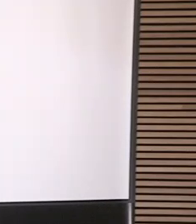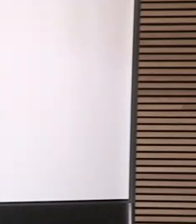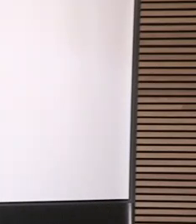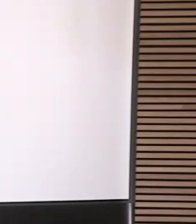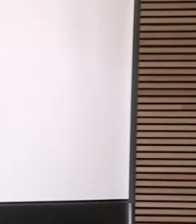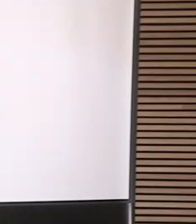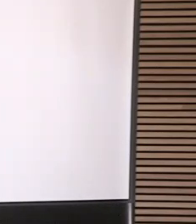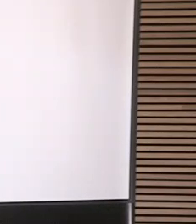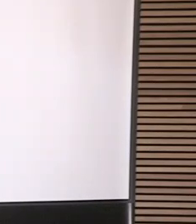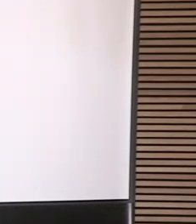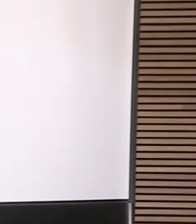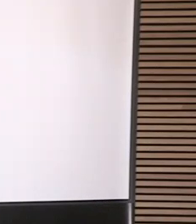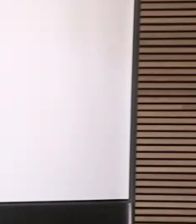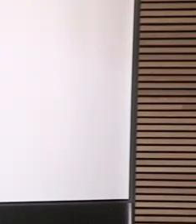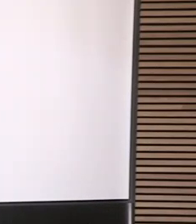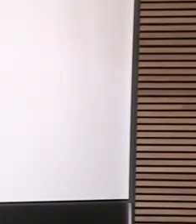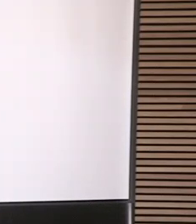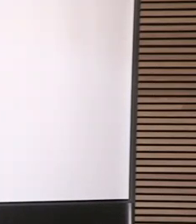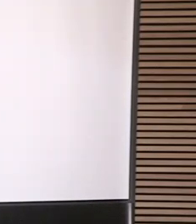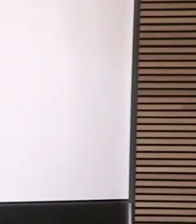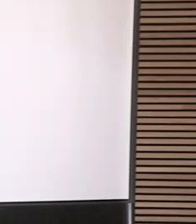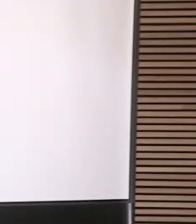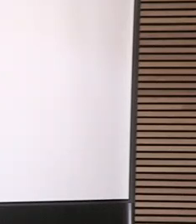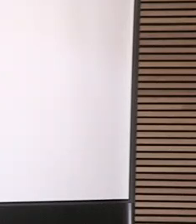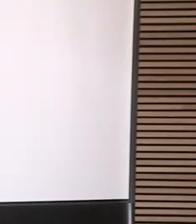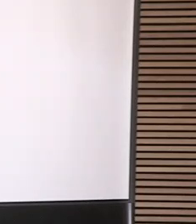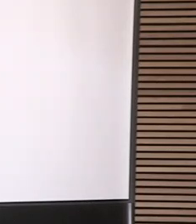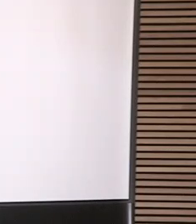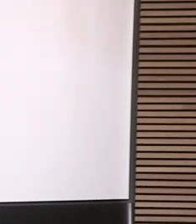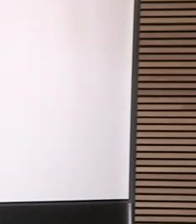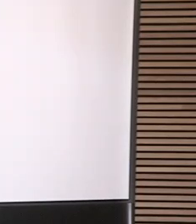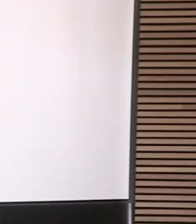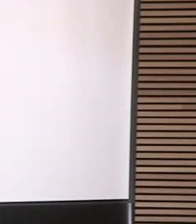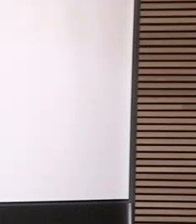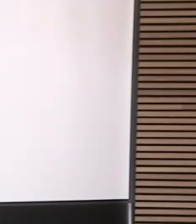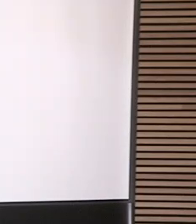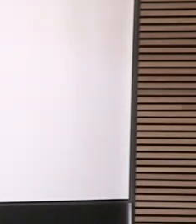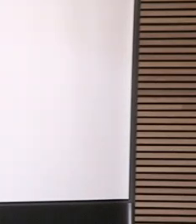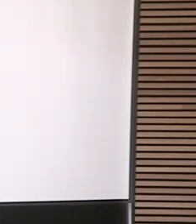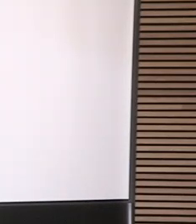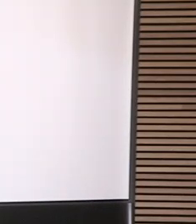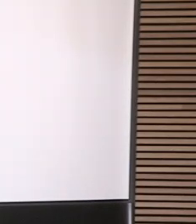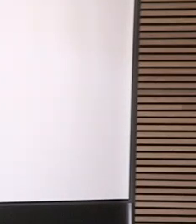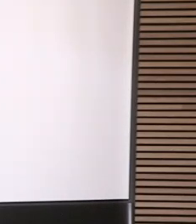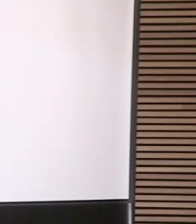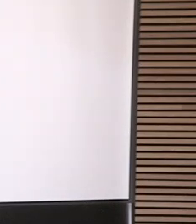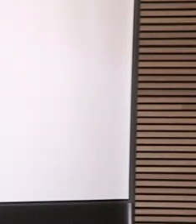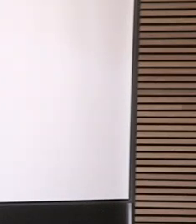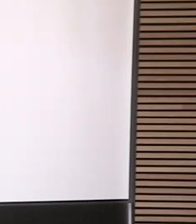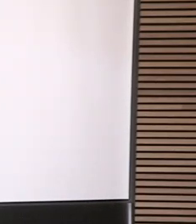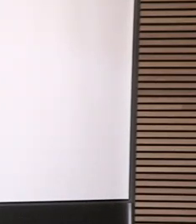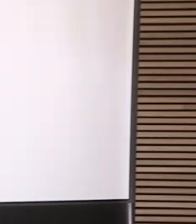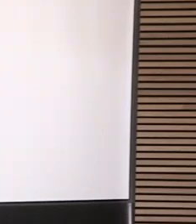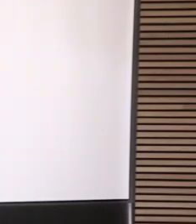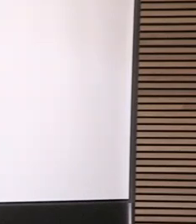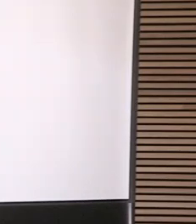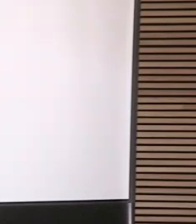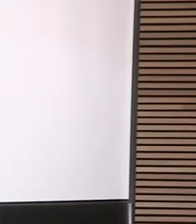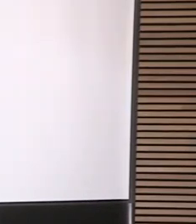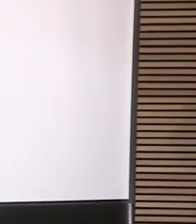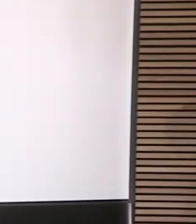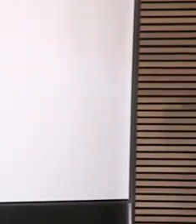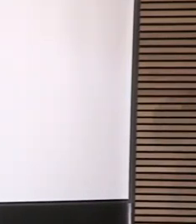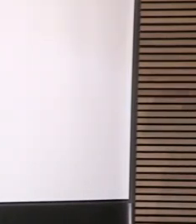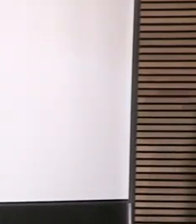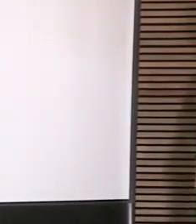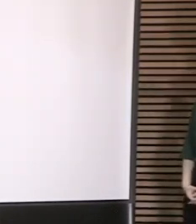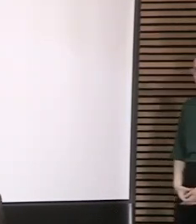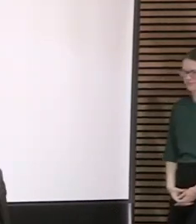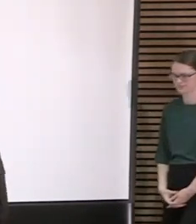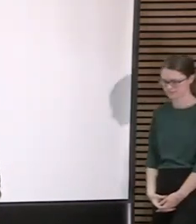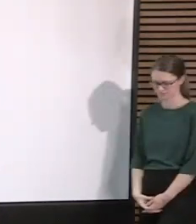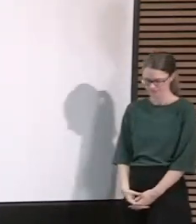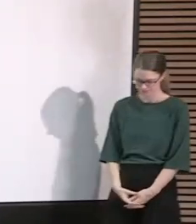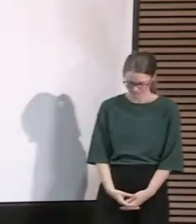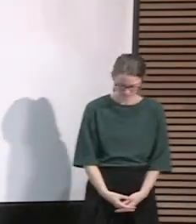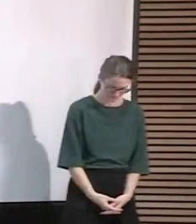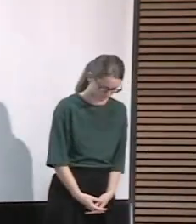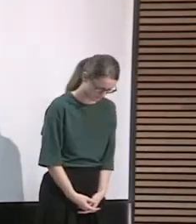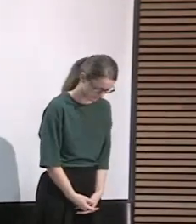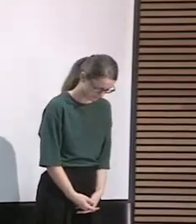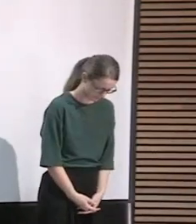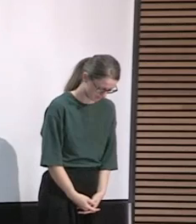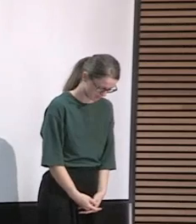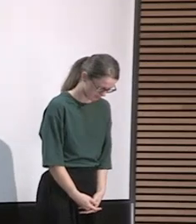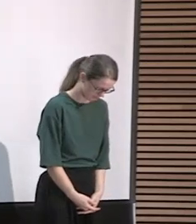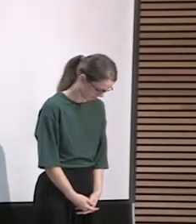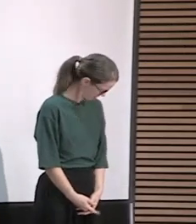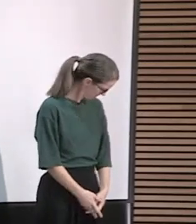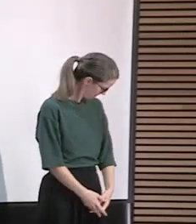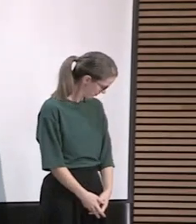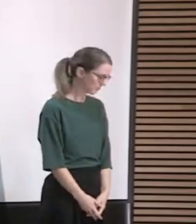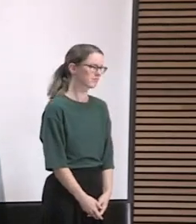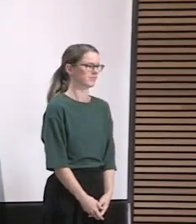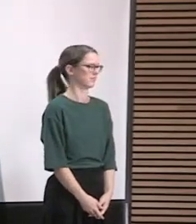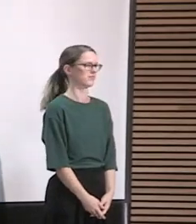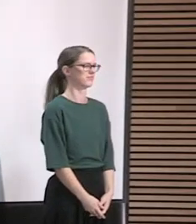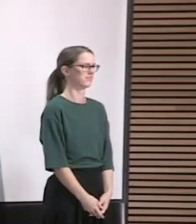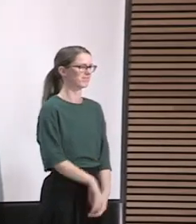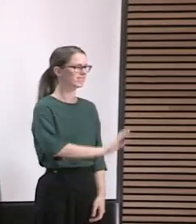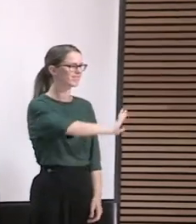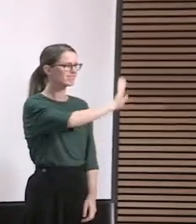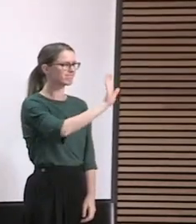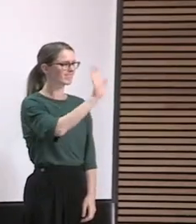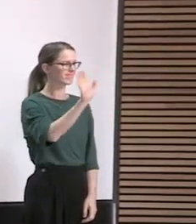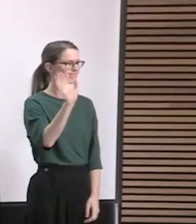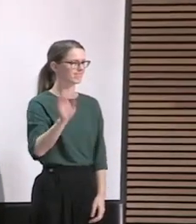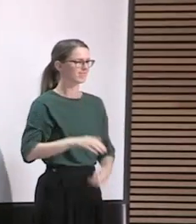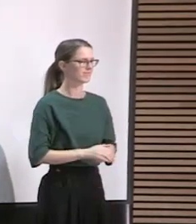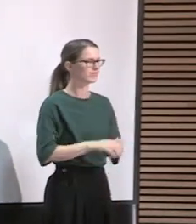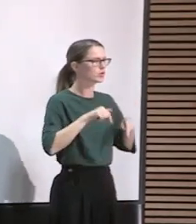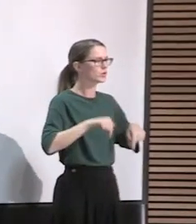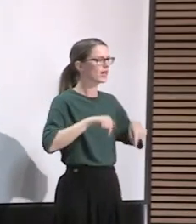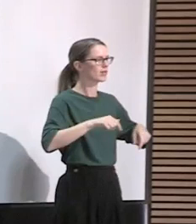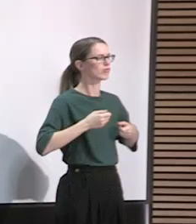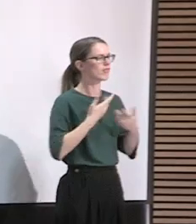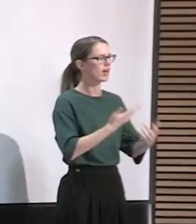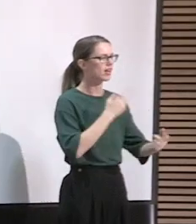Live Remote Broadcasting